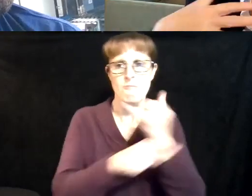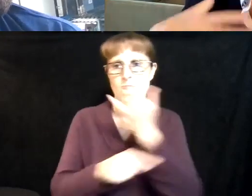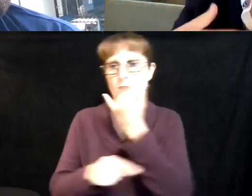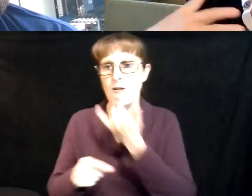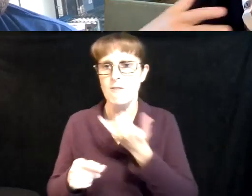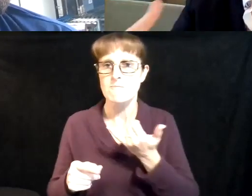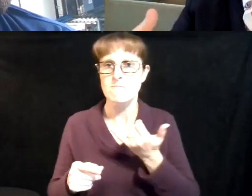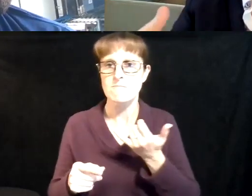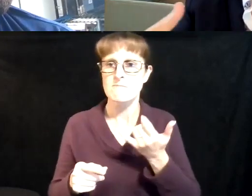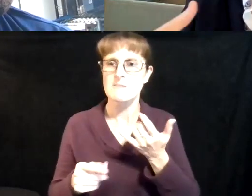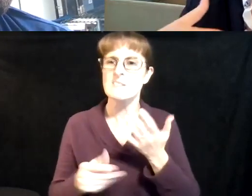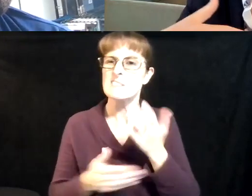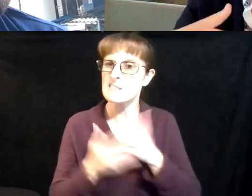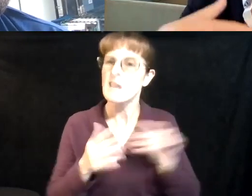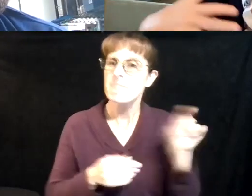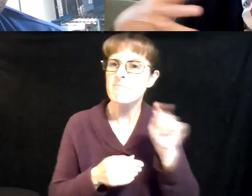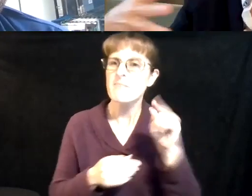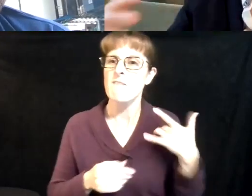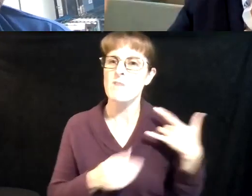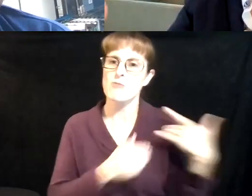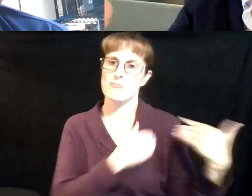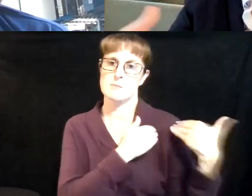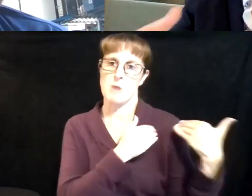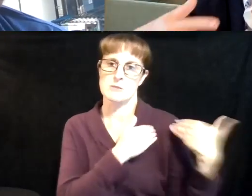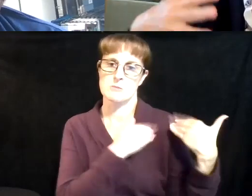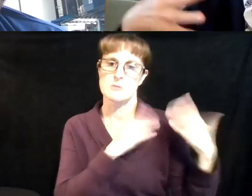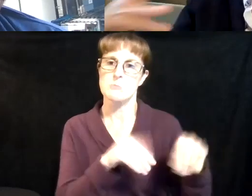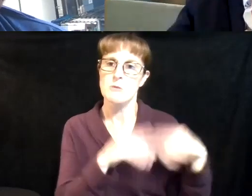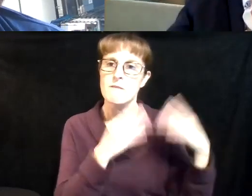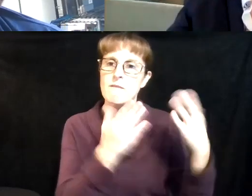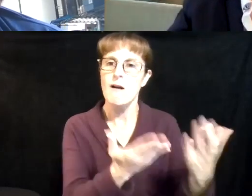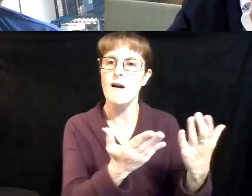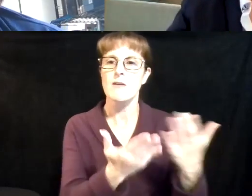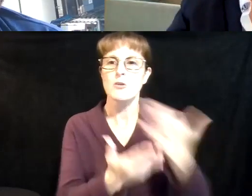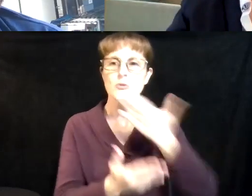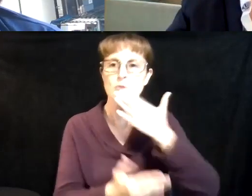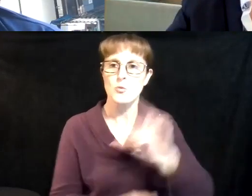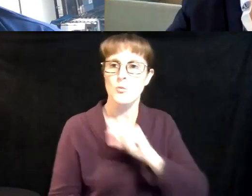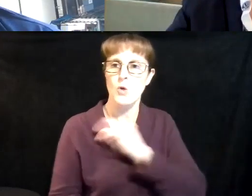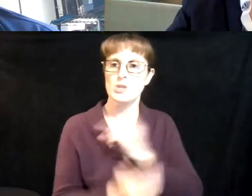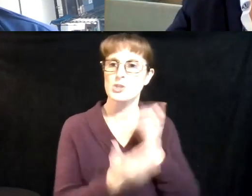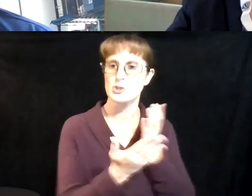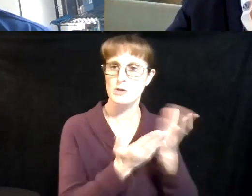a responsibility to offer high-quality services to people and institutions.